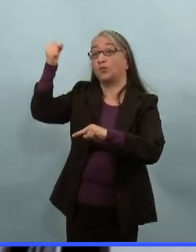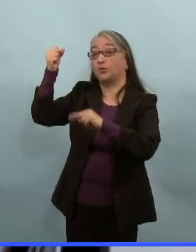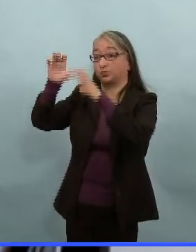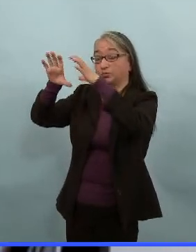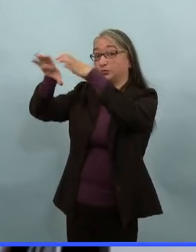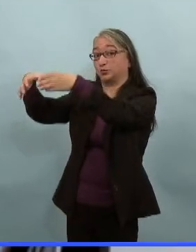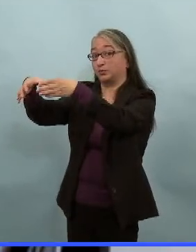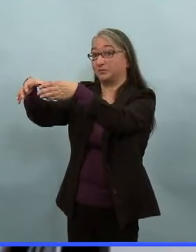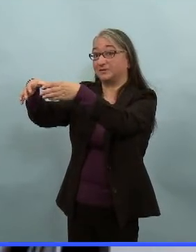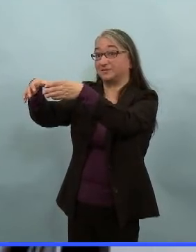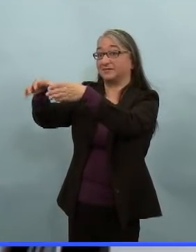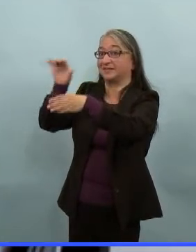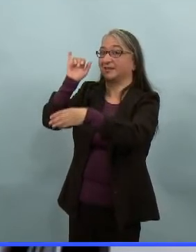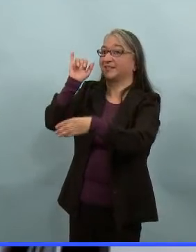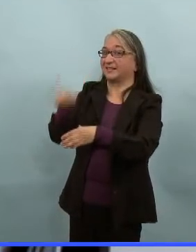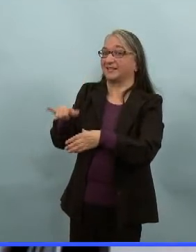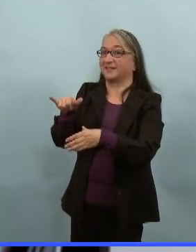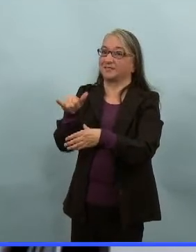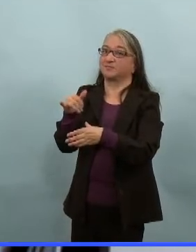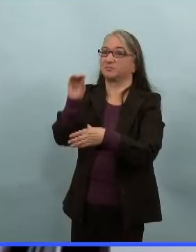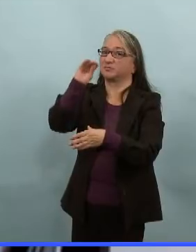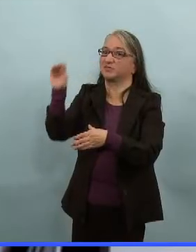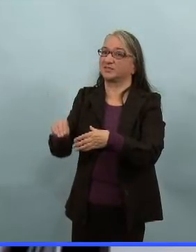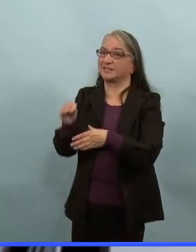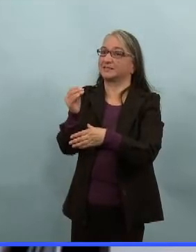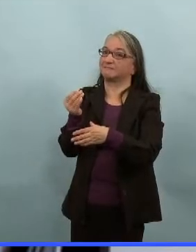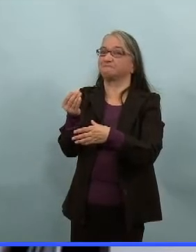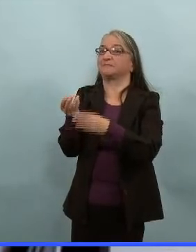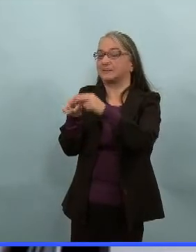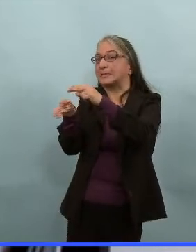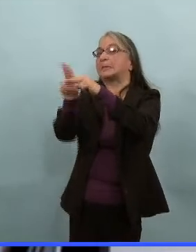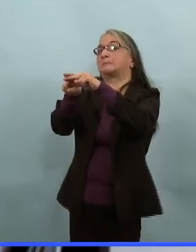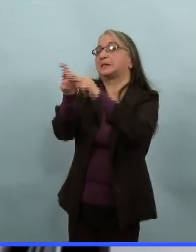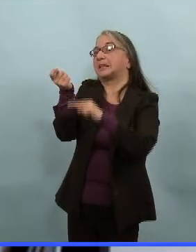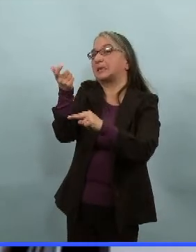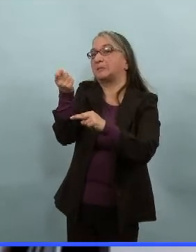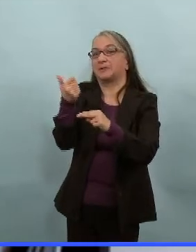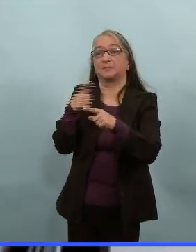a lot of people who still haven't gotten that third dose but we can get you um a more fulsome